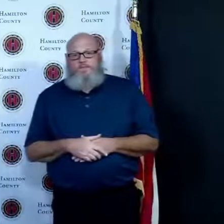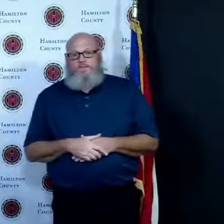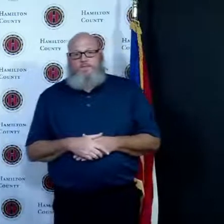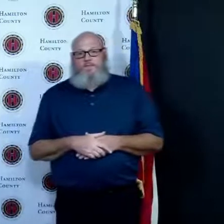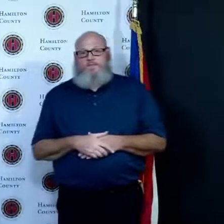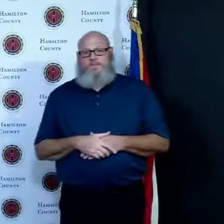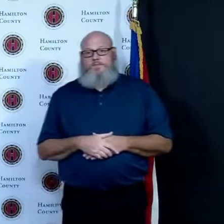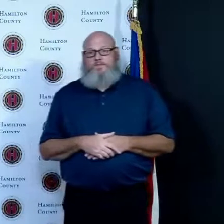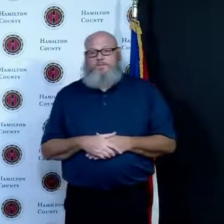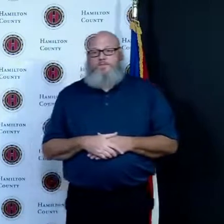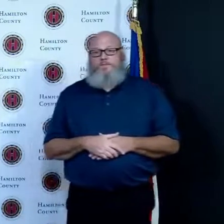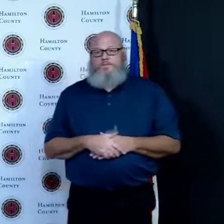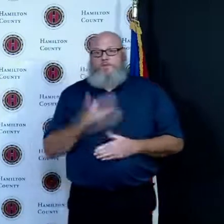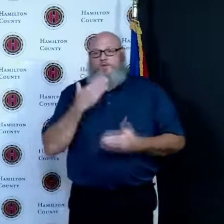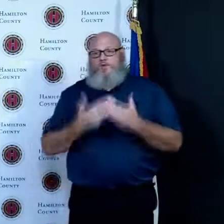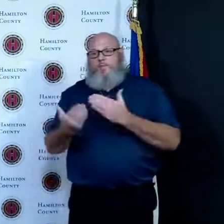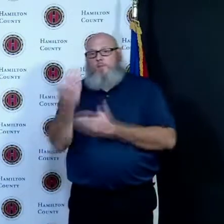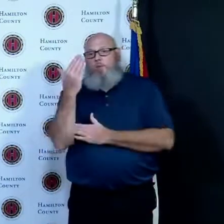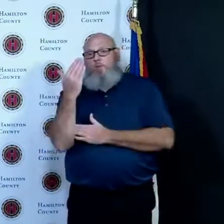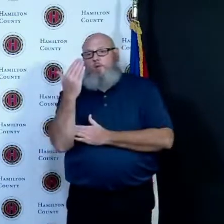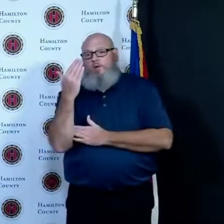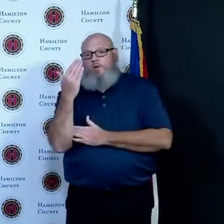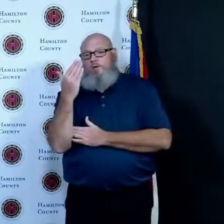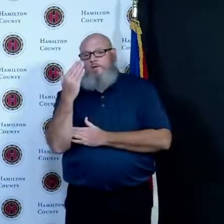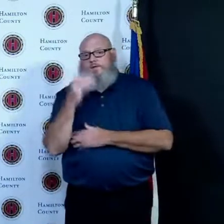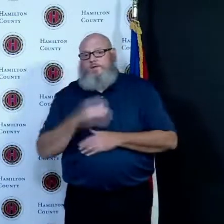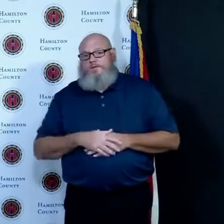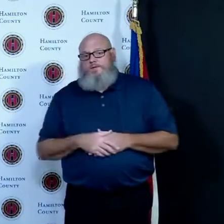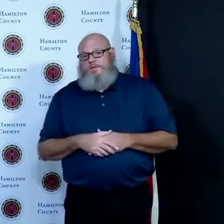good morning there thank you good morning thank you so much for taking our questions so hey quick